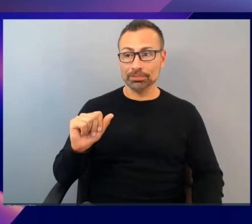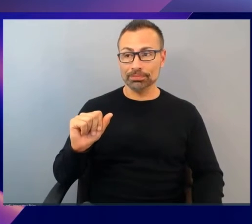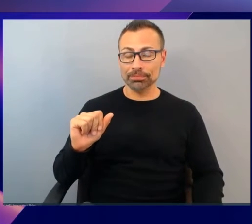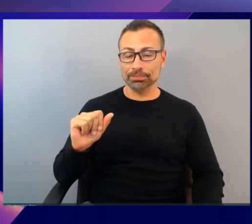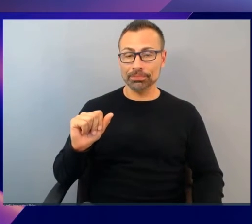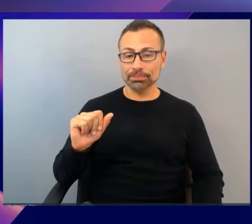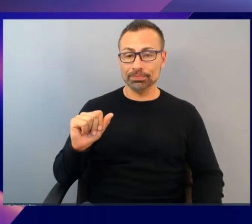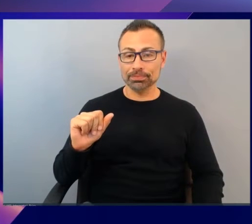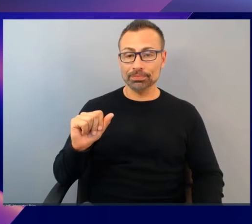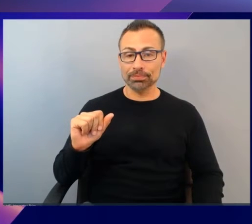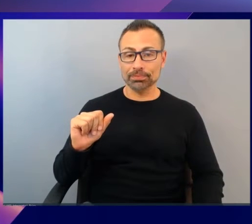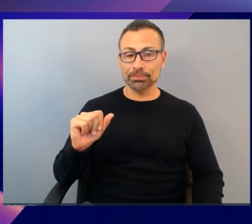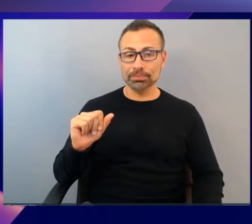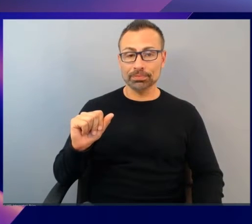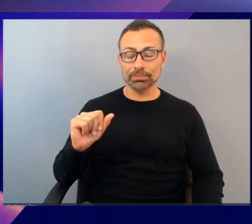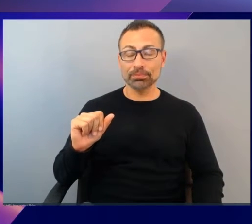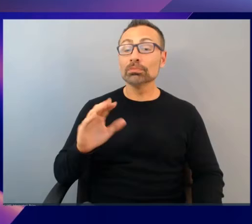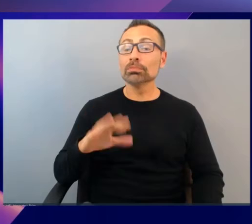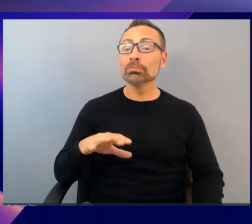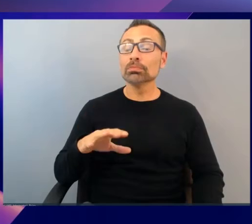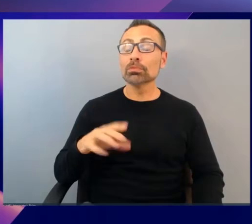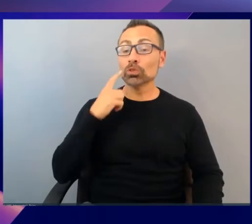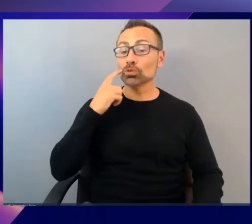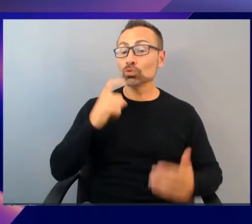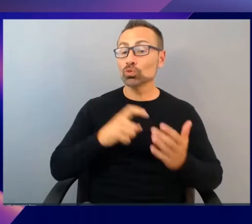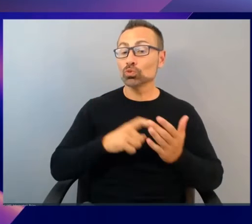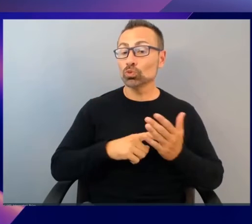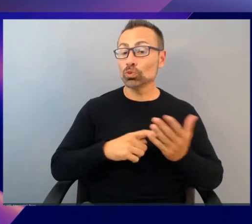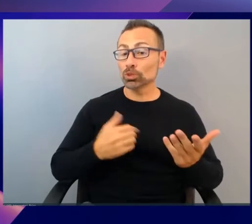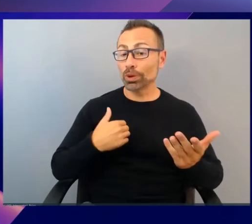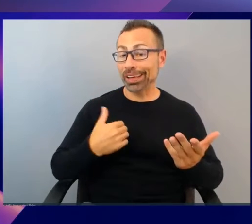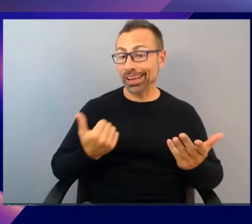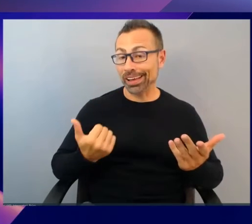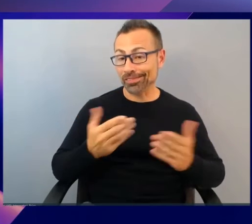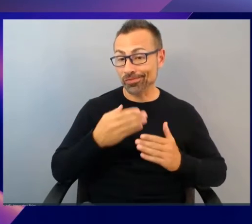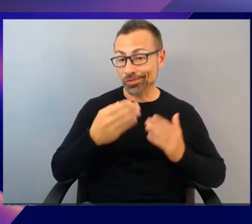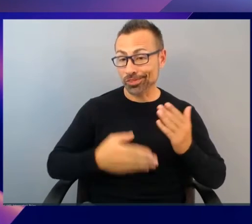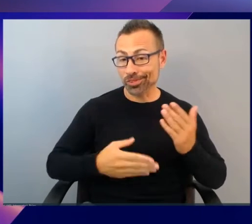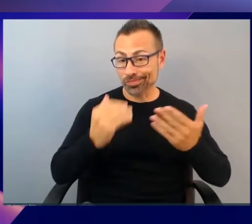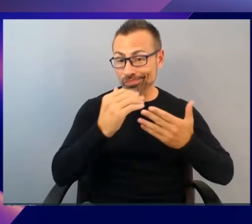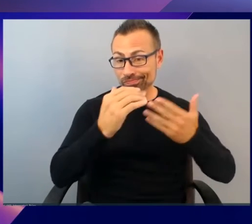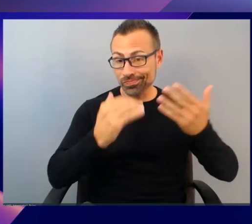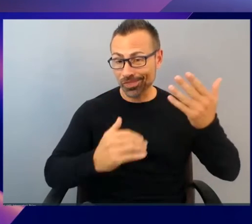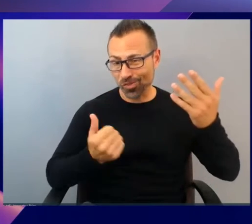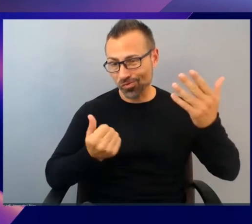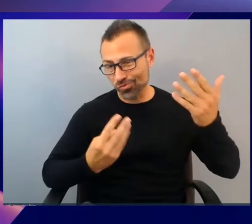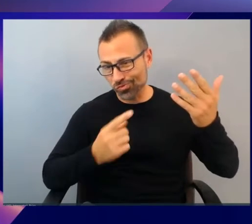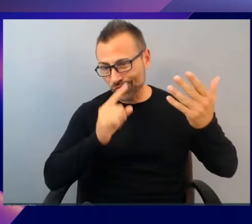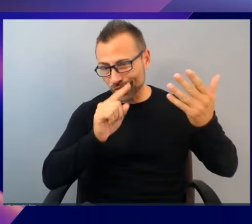okay, you'll notice that we have a few results here. I'm just going to scroll through some of them.